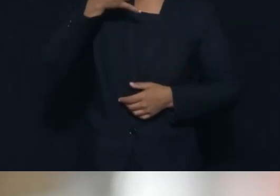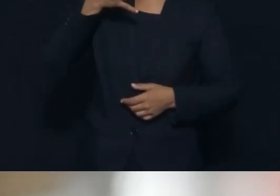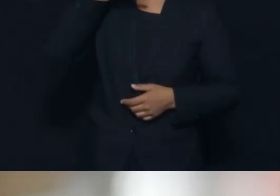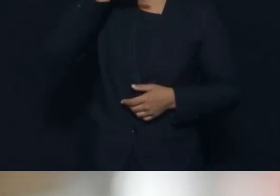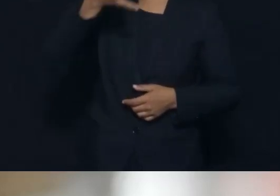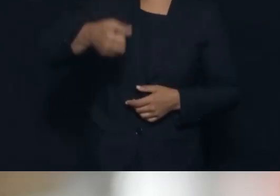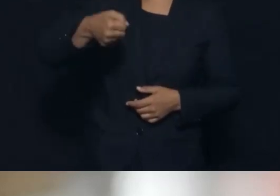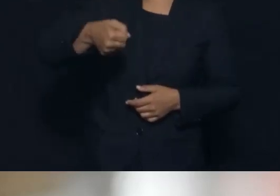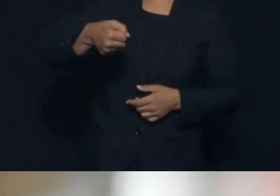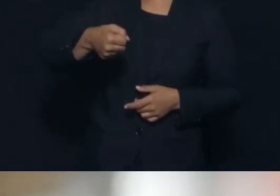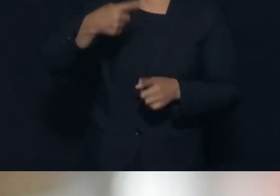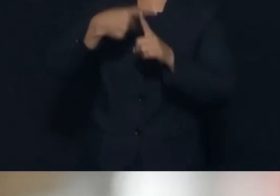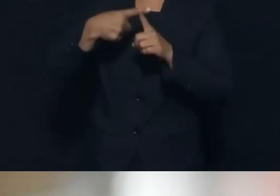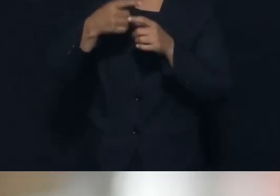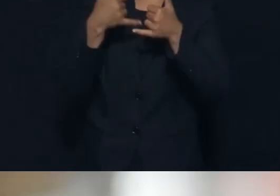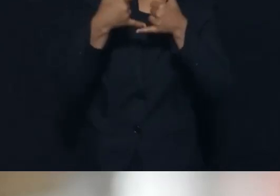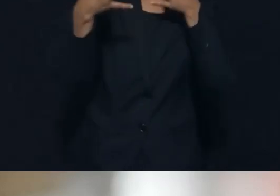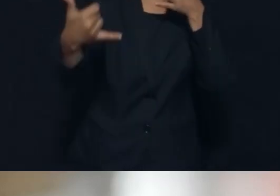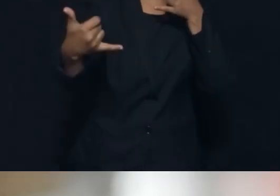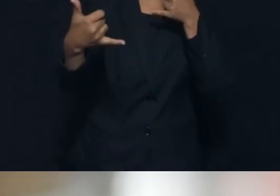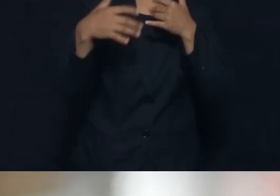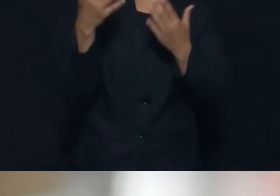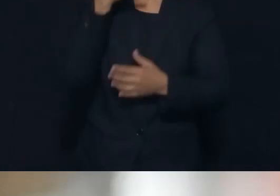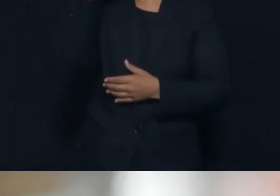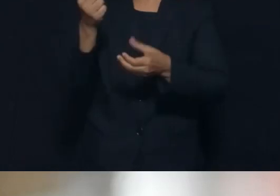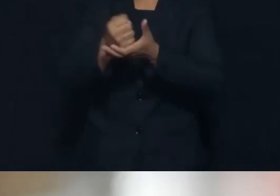telephone line, all of this accessible.